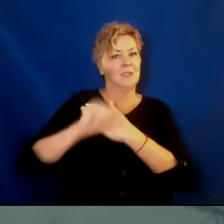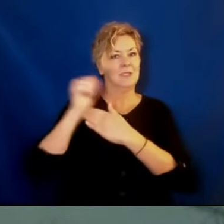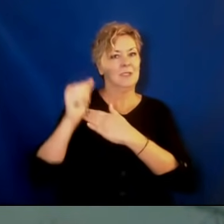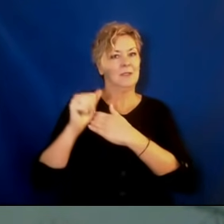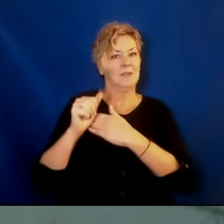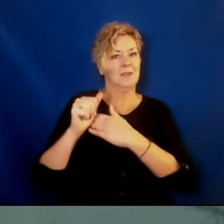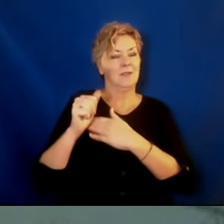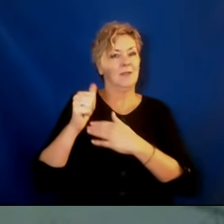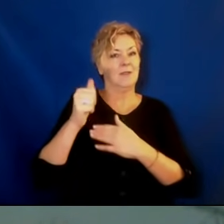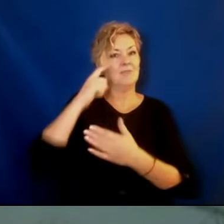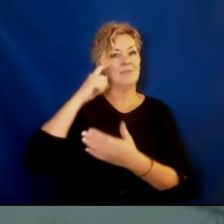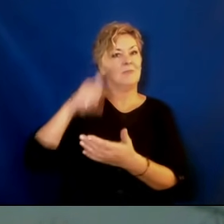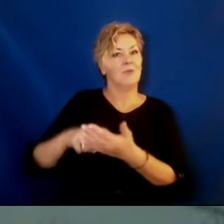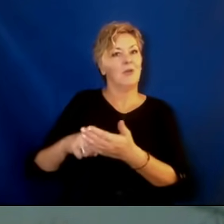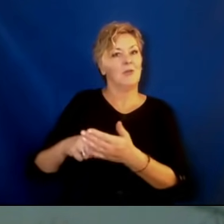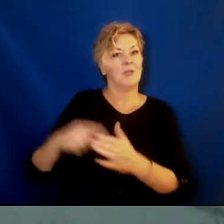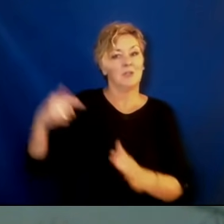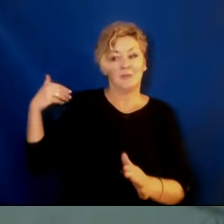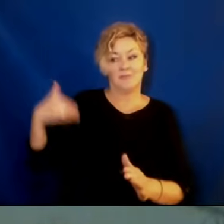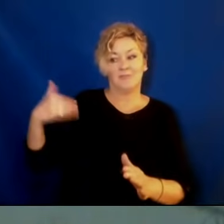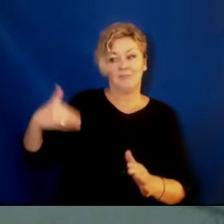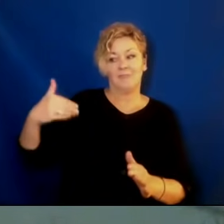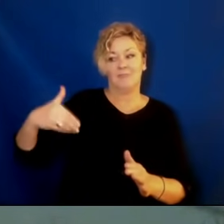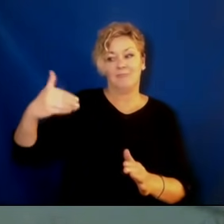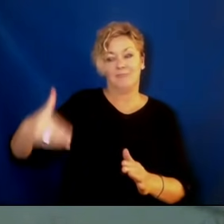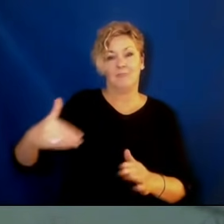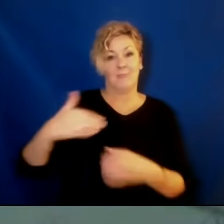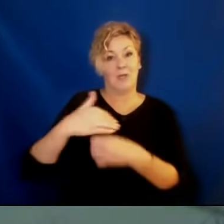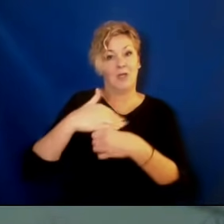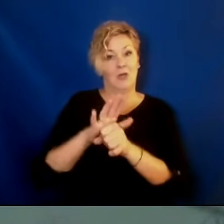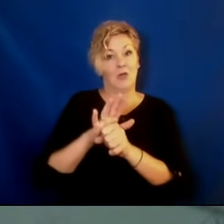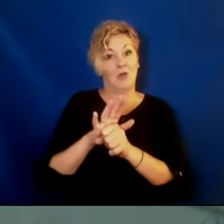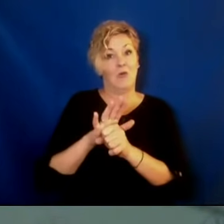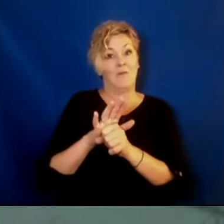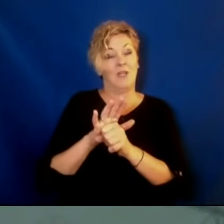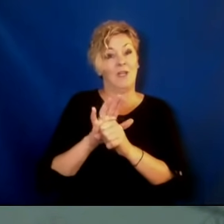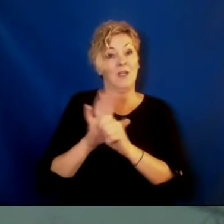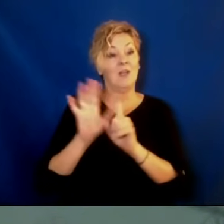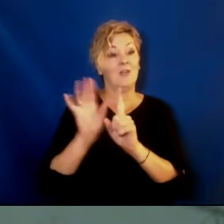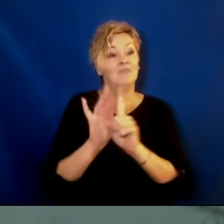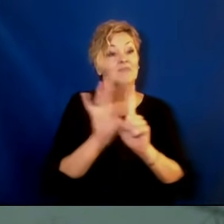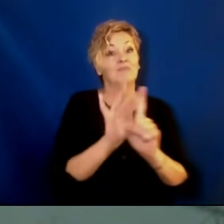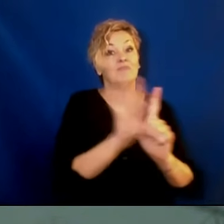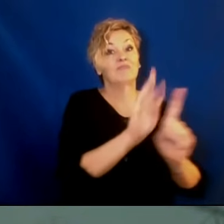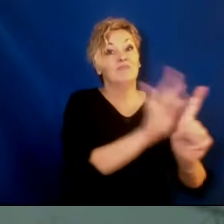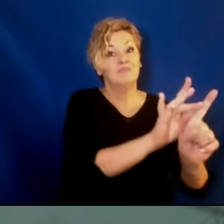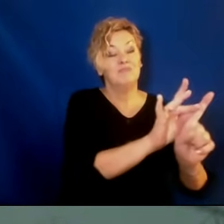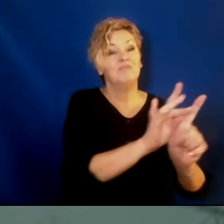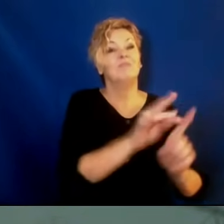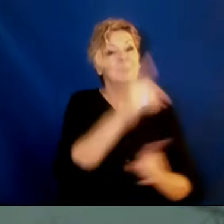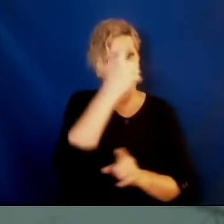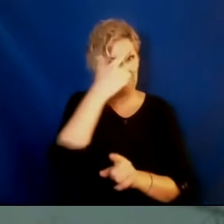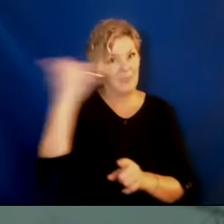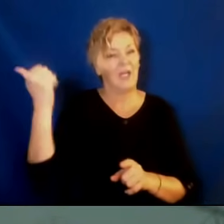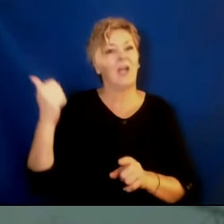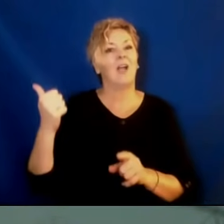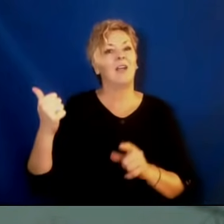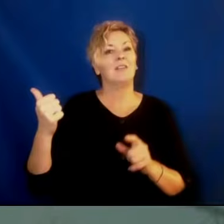but again it tends to be outside of areas where there are safety protocols. One of the things I'm learning from people